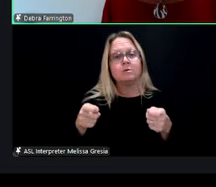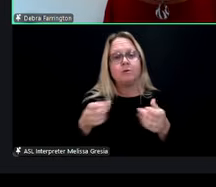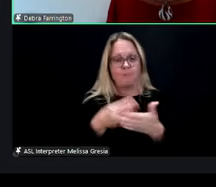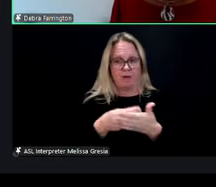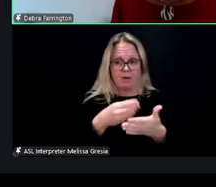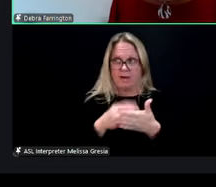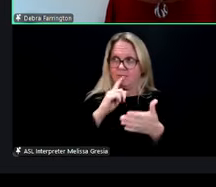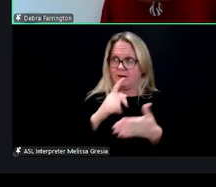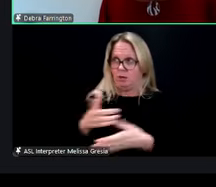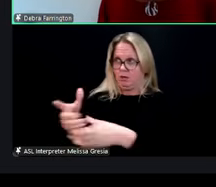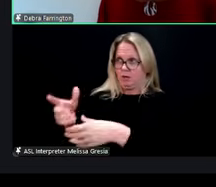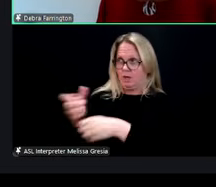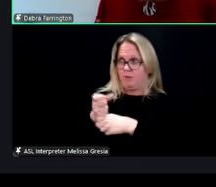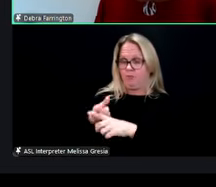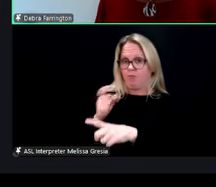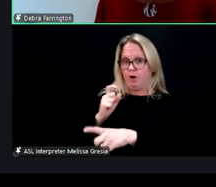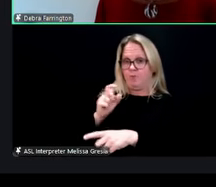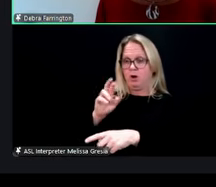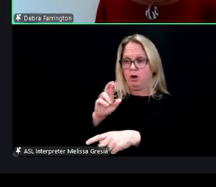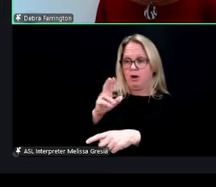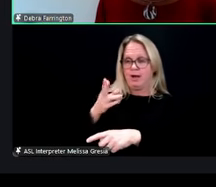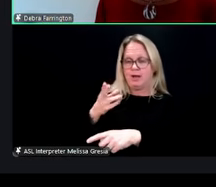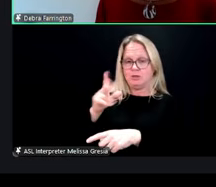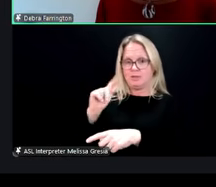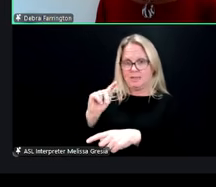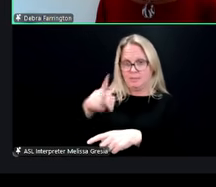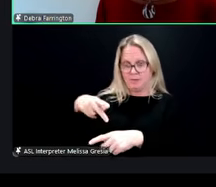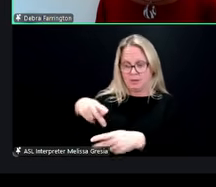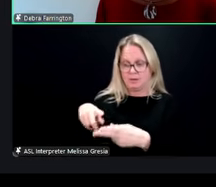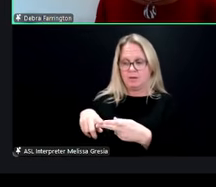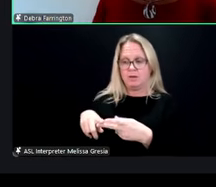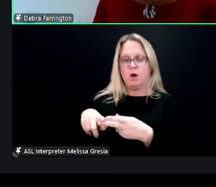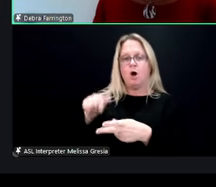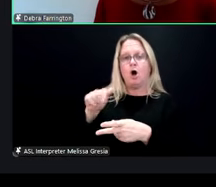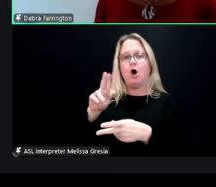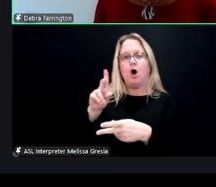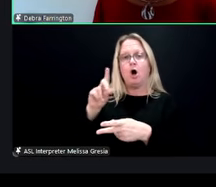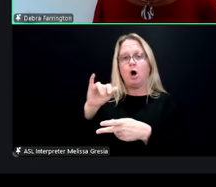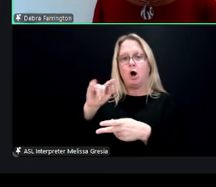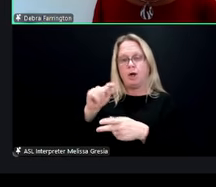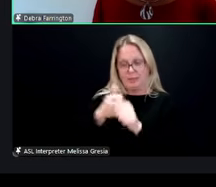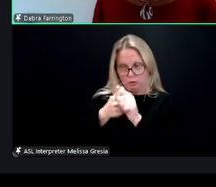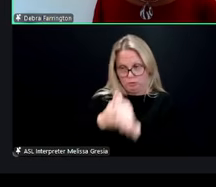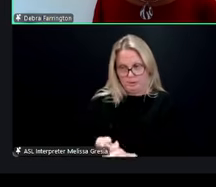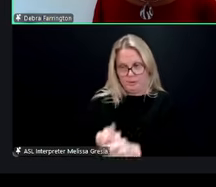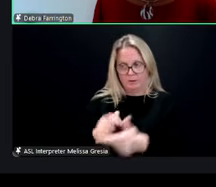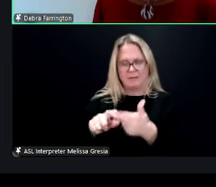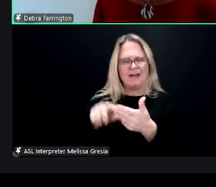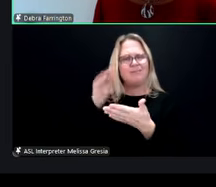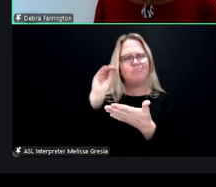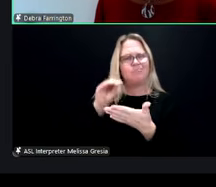in from RHTP have the sufficient audit trails and just document how decisions are made. In the